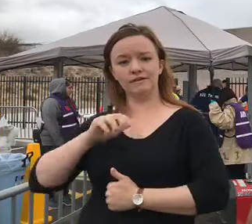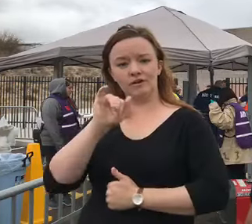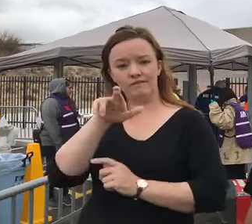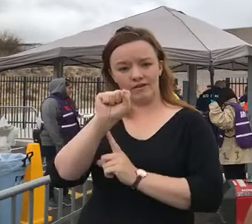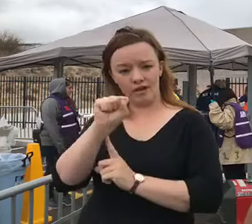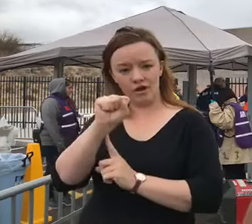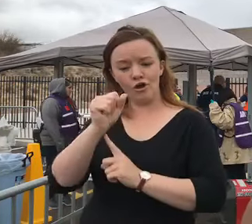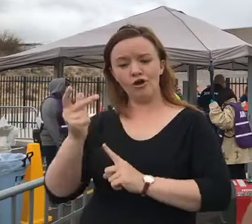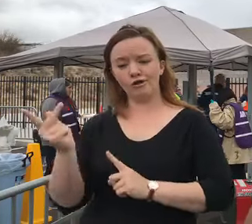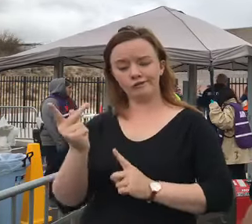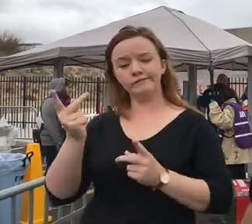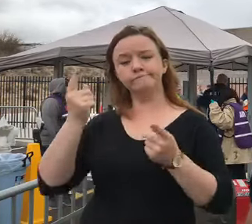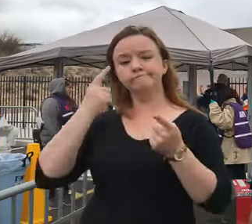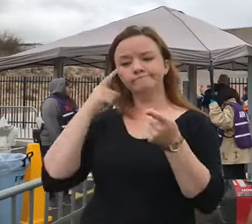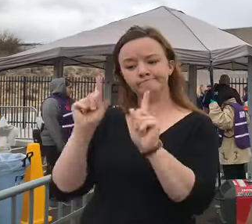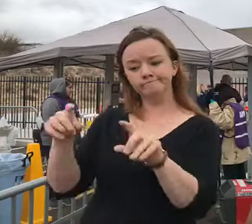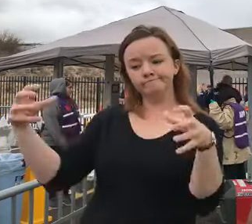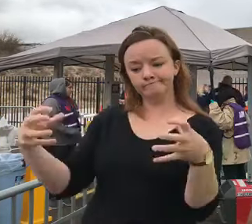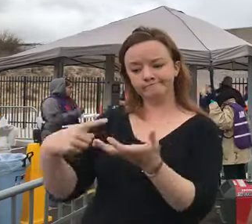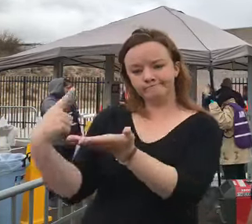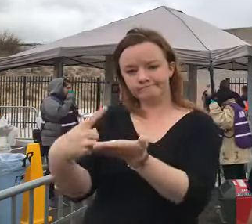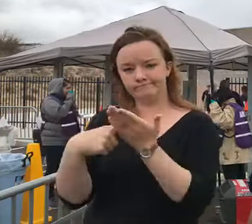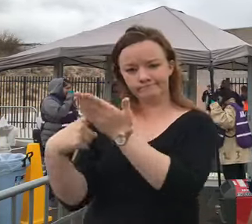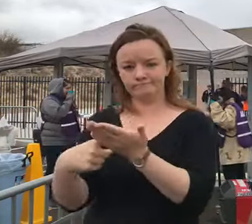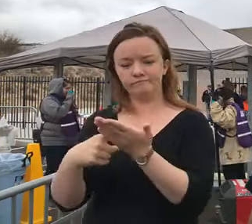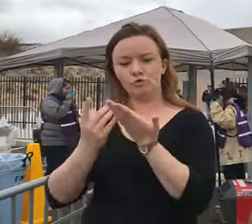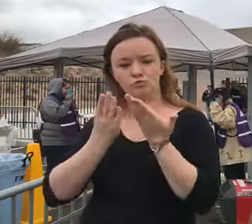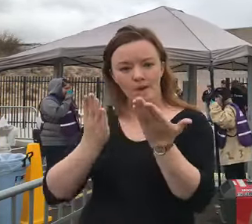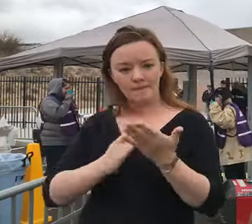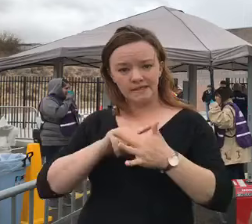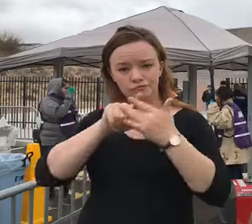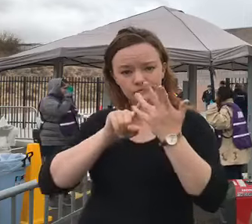we have a meeting and we discuss that recommendation. And then based on that recommendation